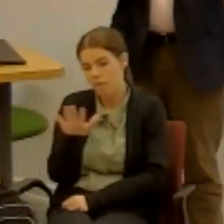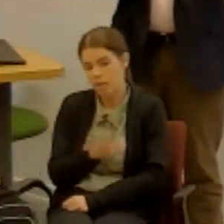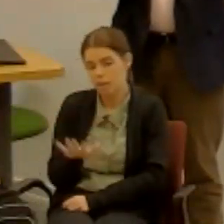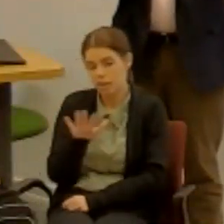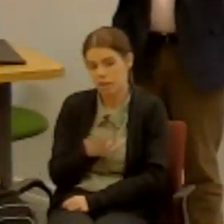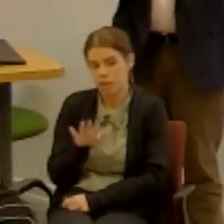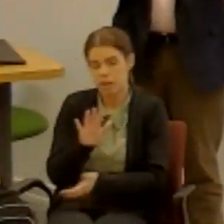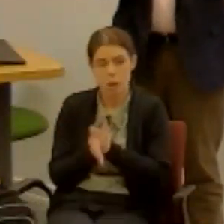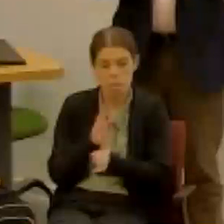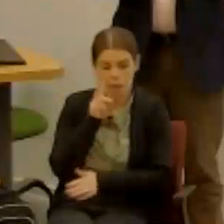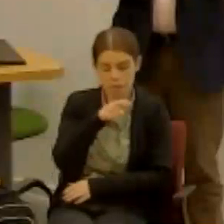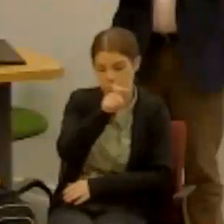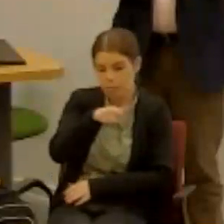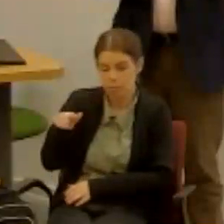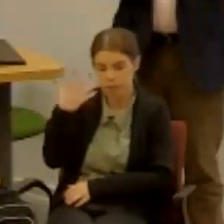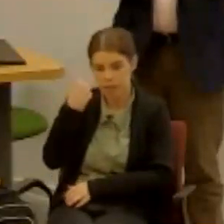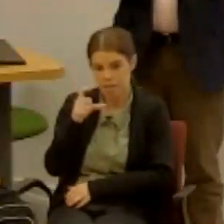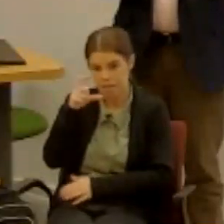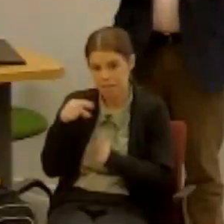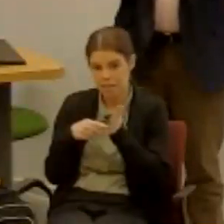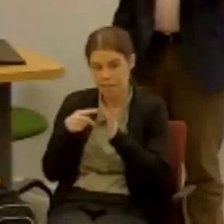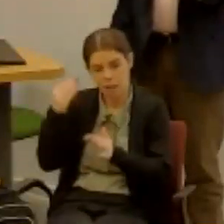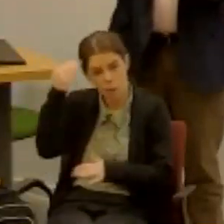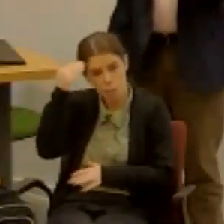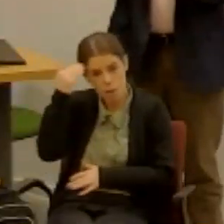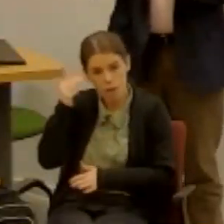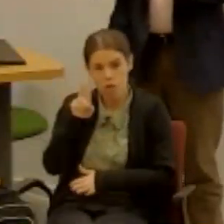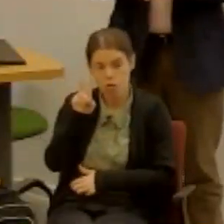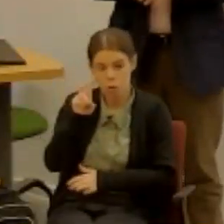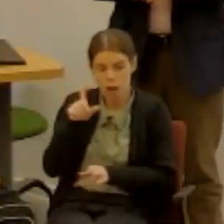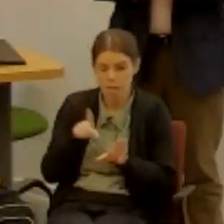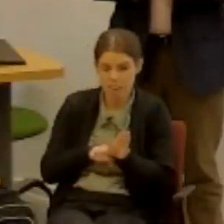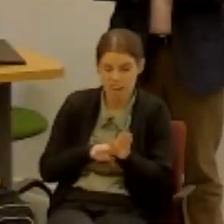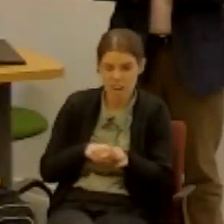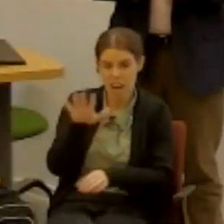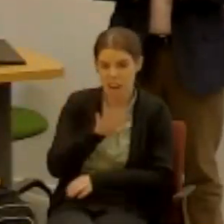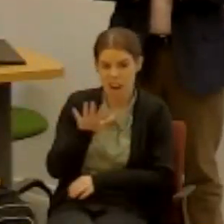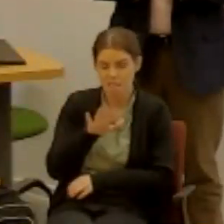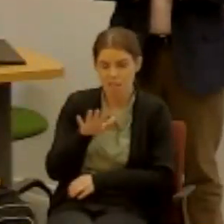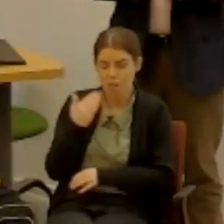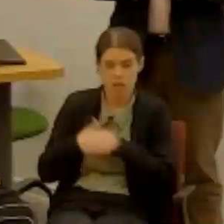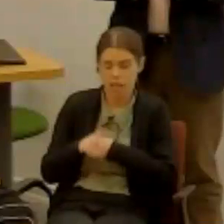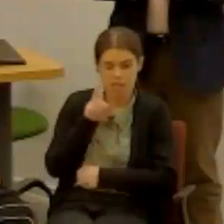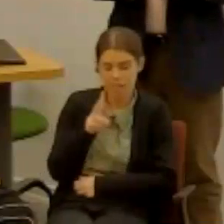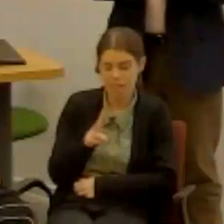the players that we saw CTE pathology 12 years on average, for those that we didn't CTE pathogen.